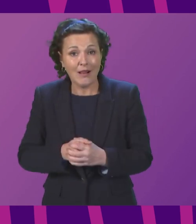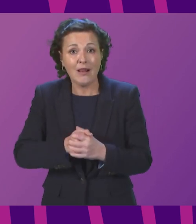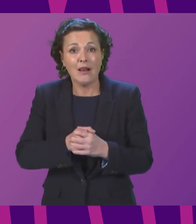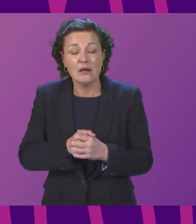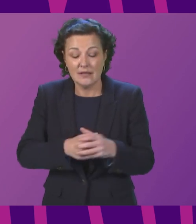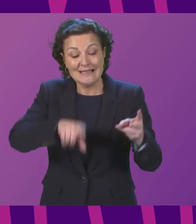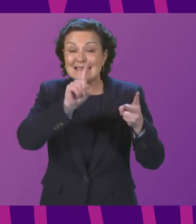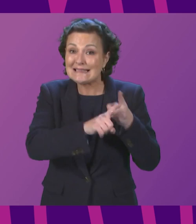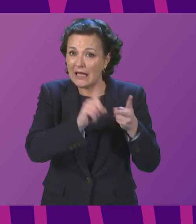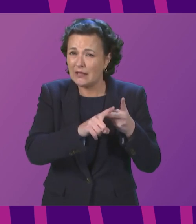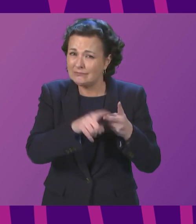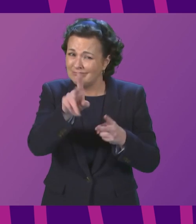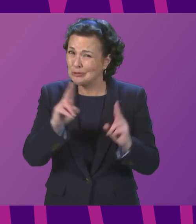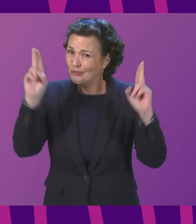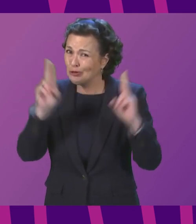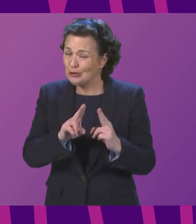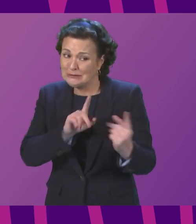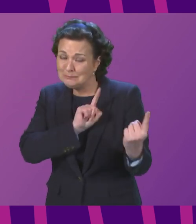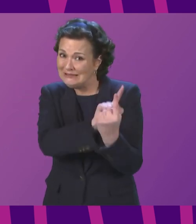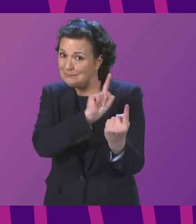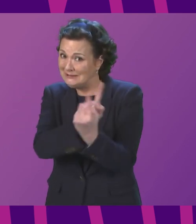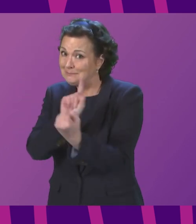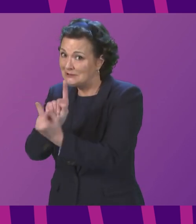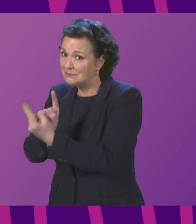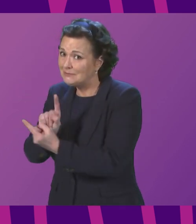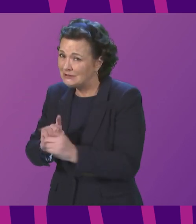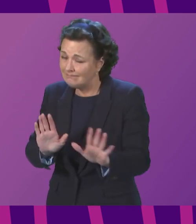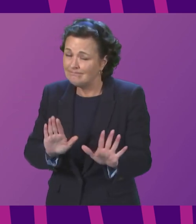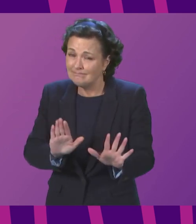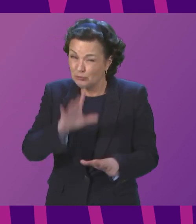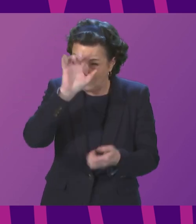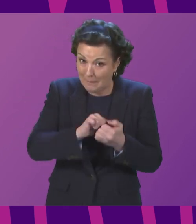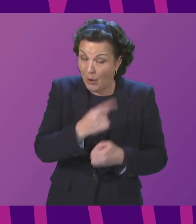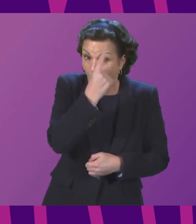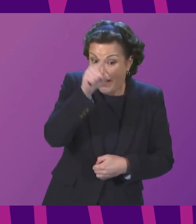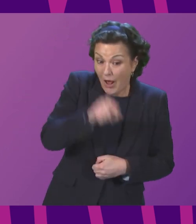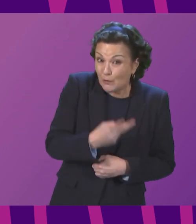Secondly, limit your contacts. Right now, with infection levels at 1 in 20 at least,